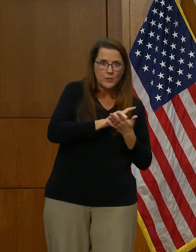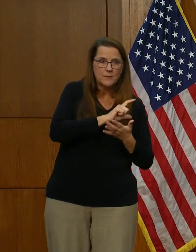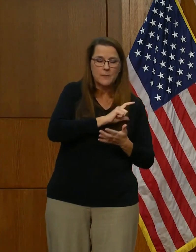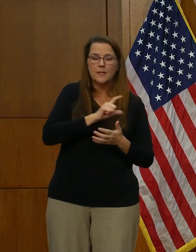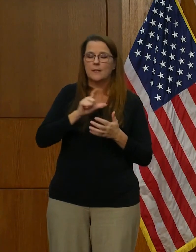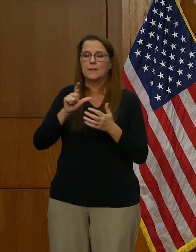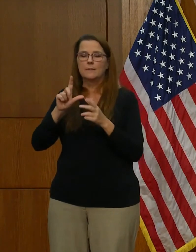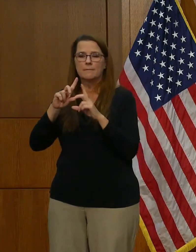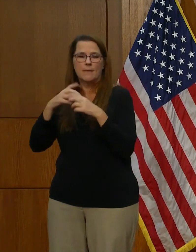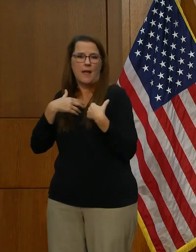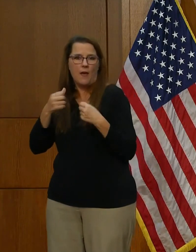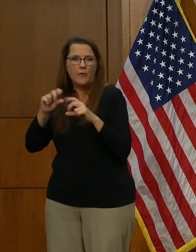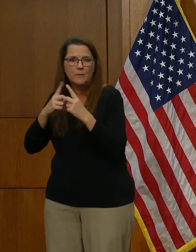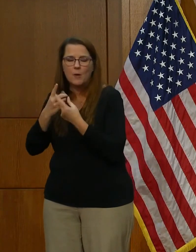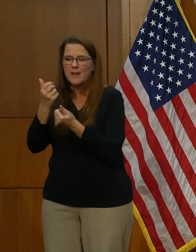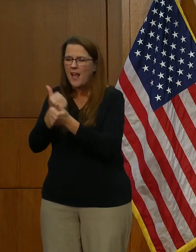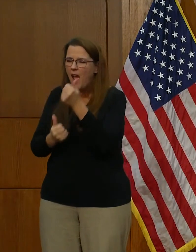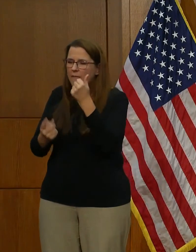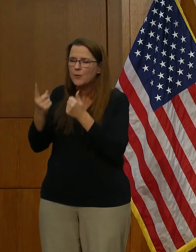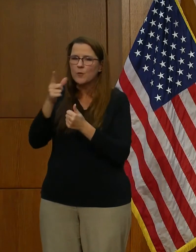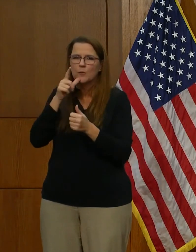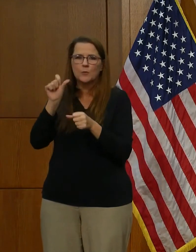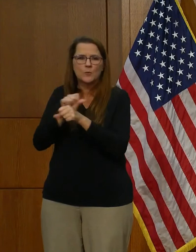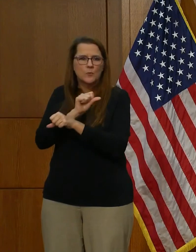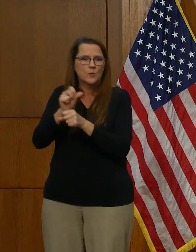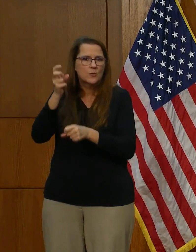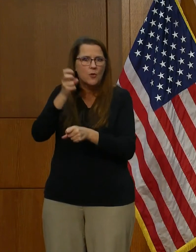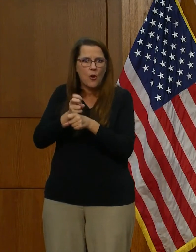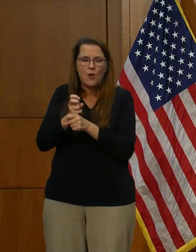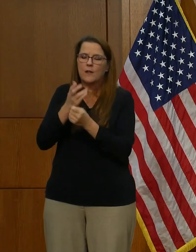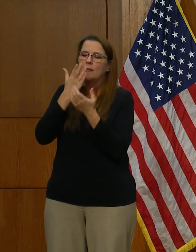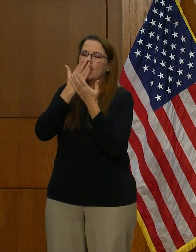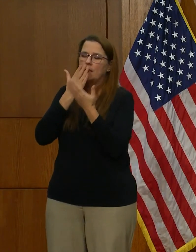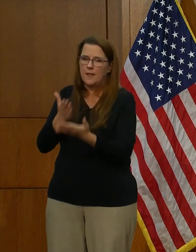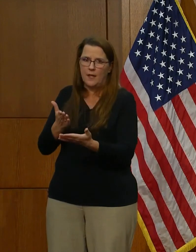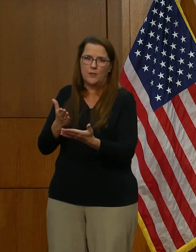AND LAW ENFORCEMENT, OUR HEALTH DEPARTMENTS AND EVERYONE. WHO